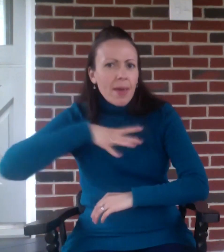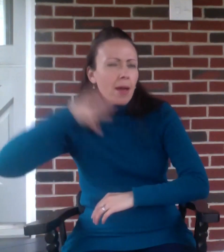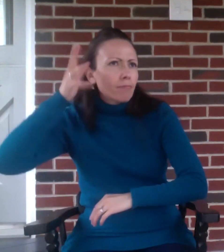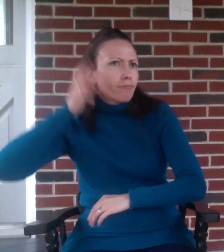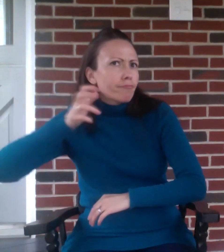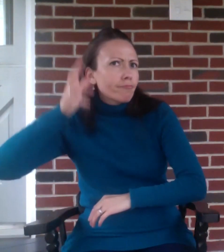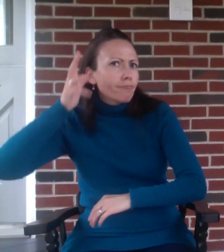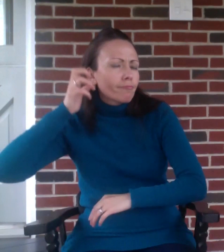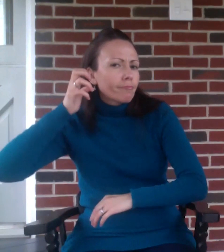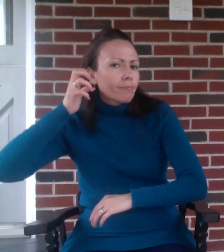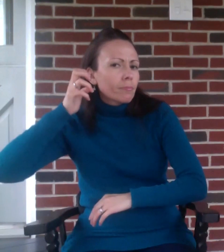Small creatures